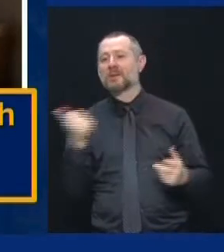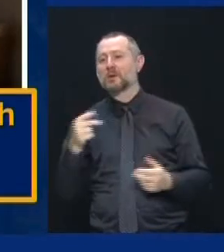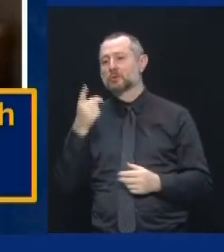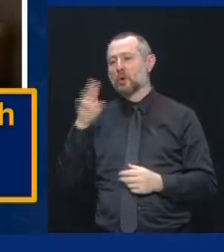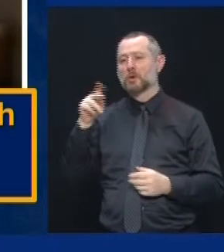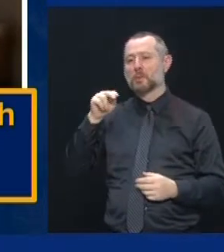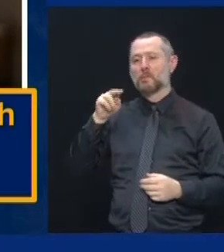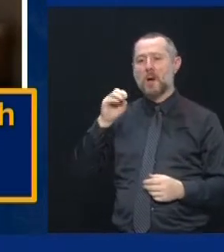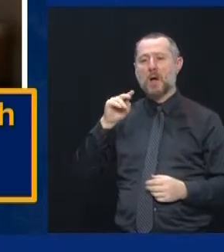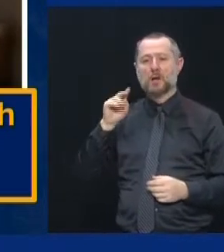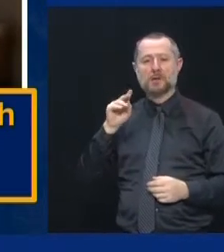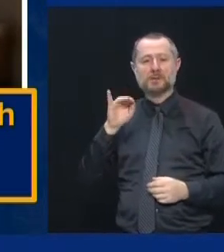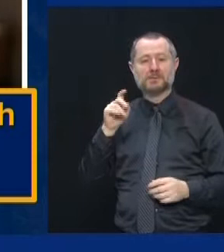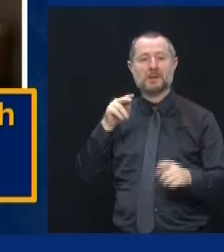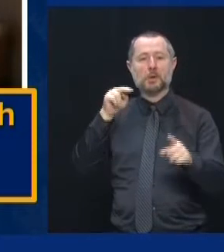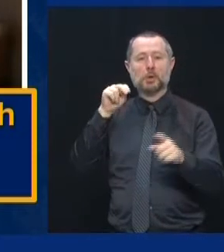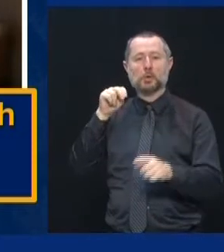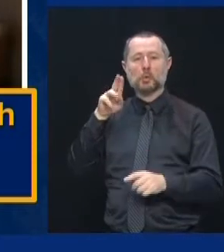CLOSELY AND HE'S BEEN WORKING